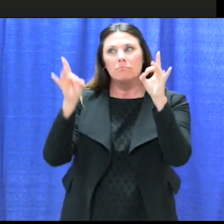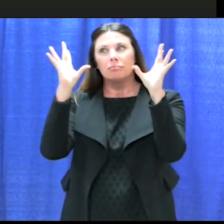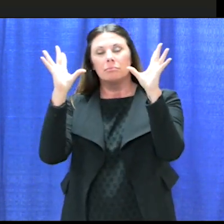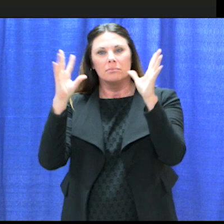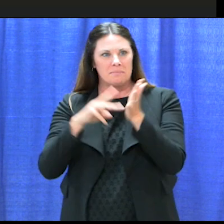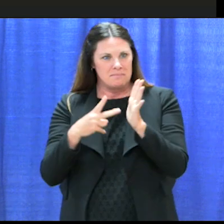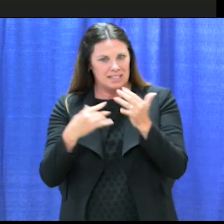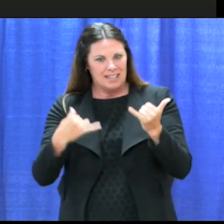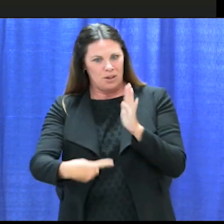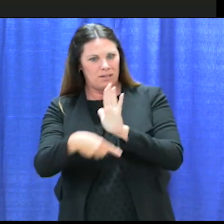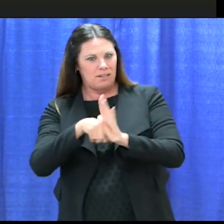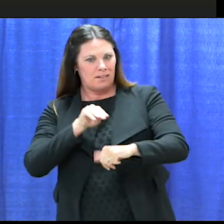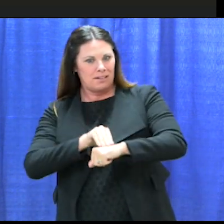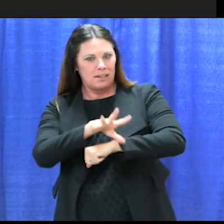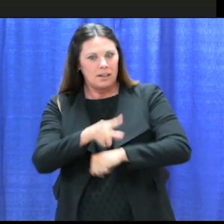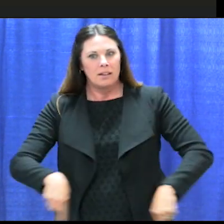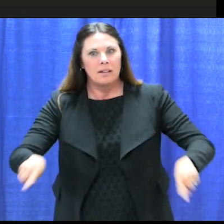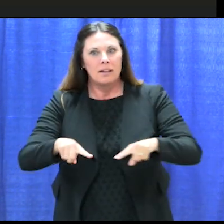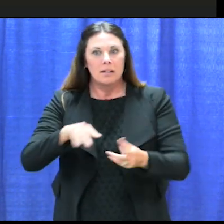And we're looking at generations of impact.